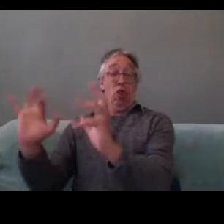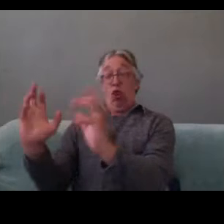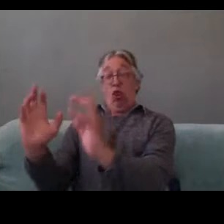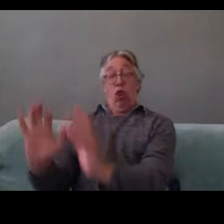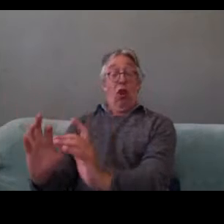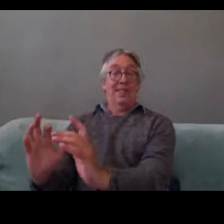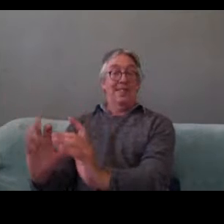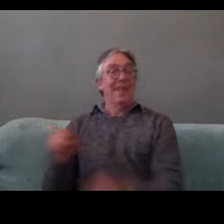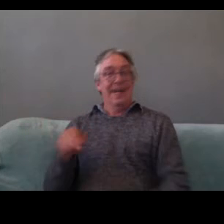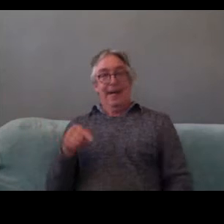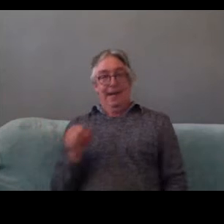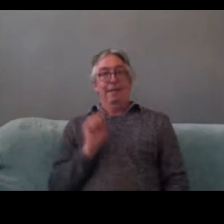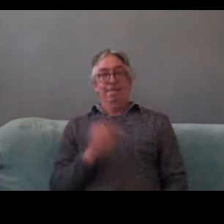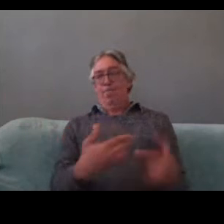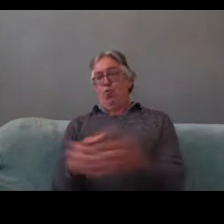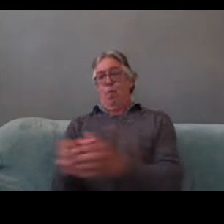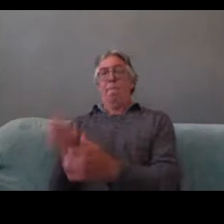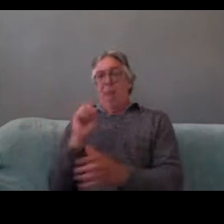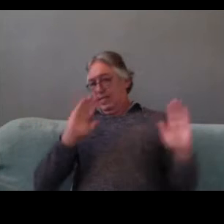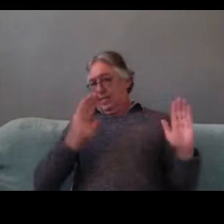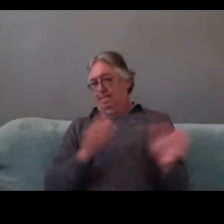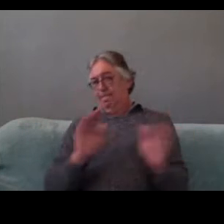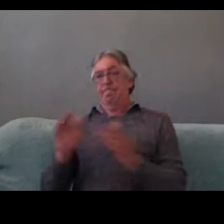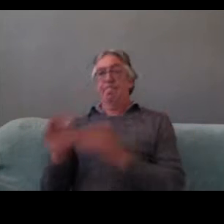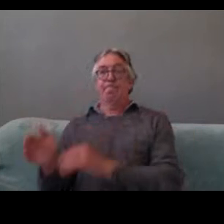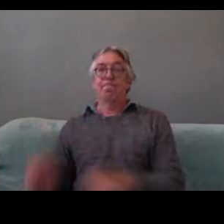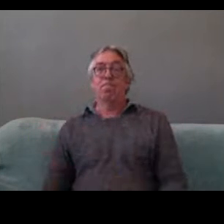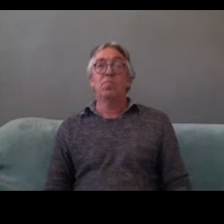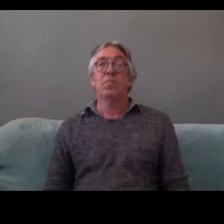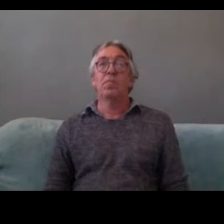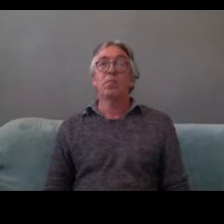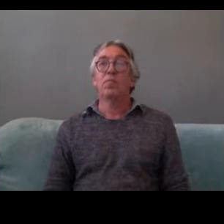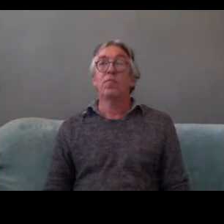to respond to these challenges by the EU funds.